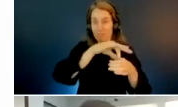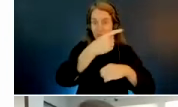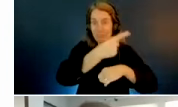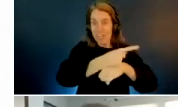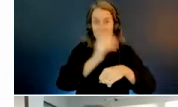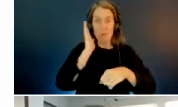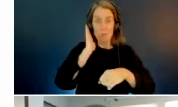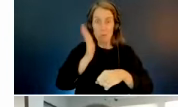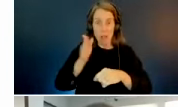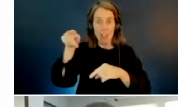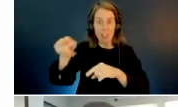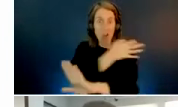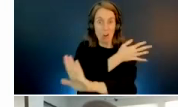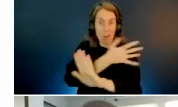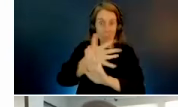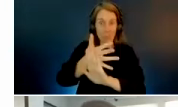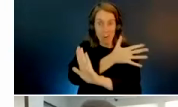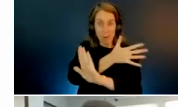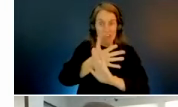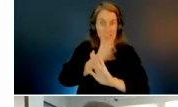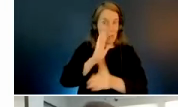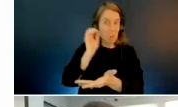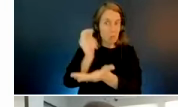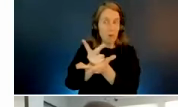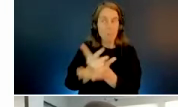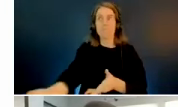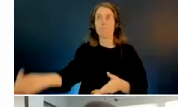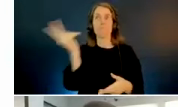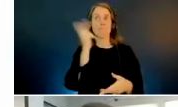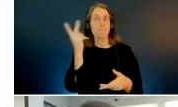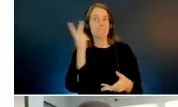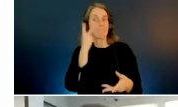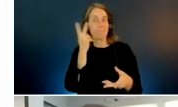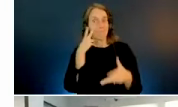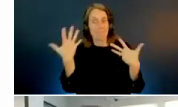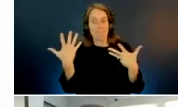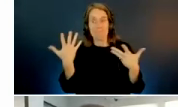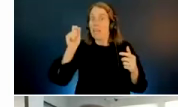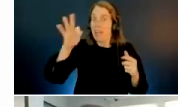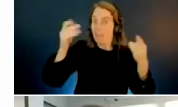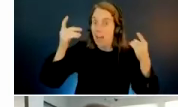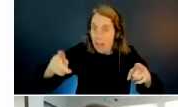very excited about the prospect of an early voting period so um kind of stay tuned about that that is